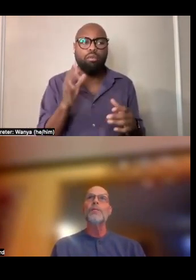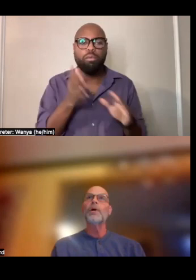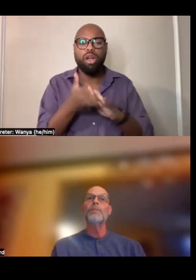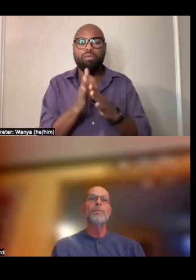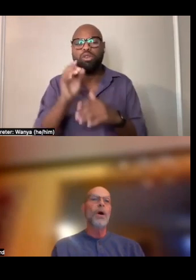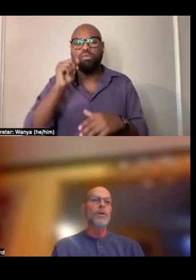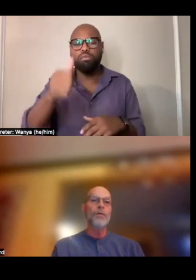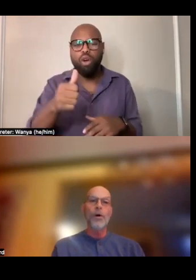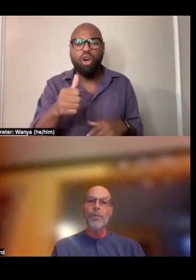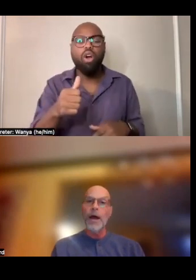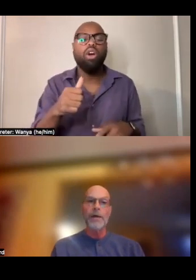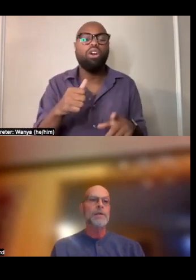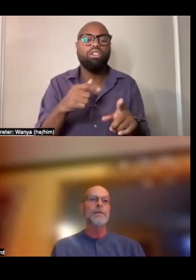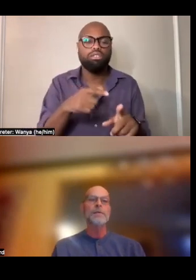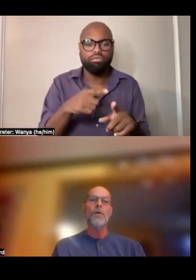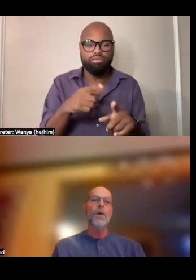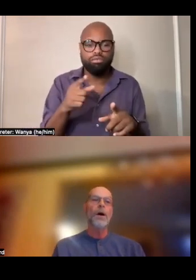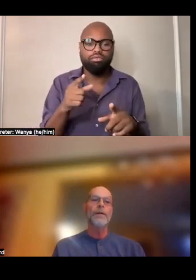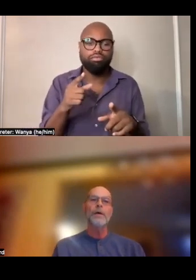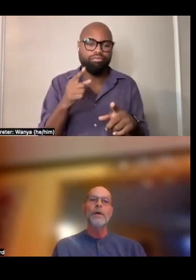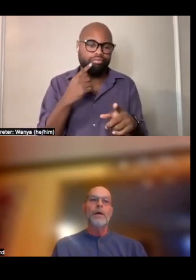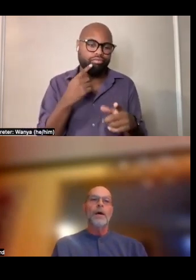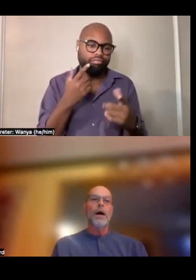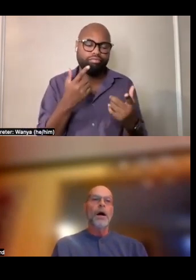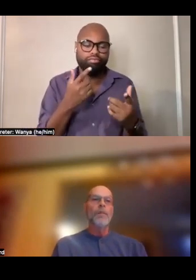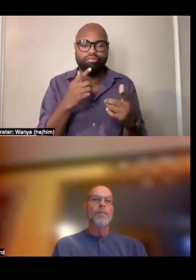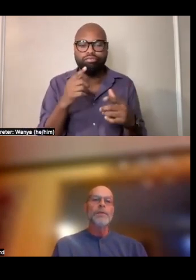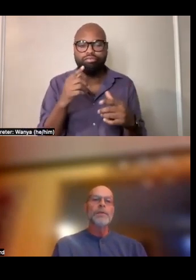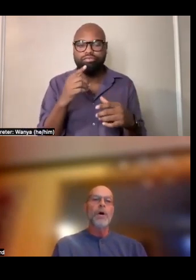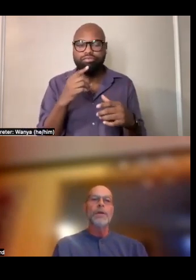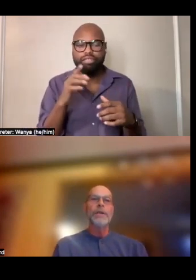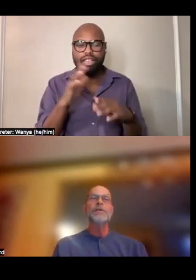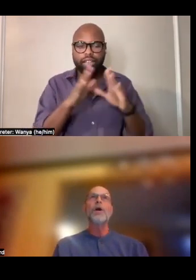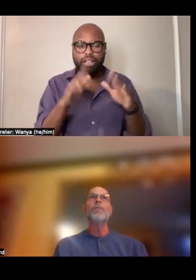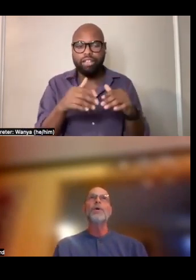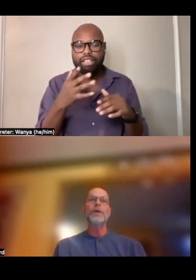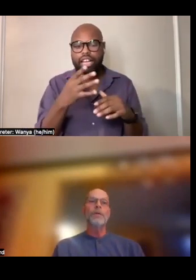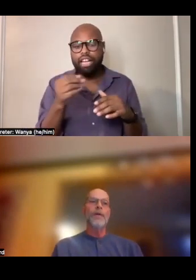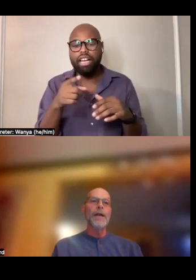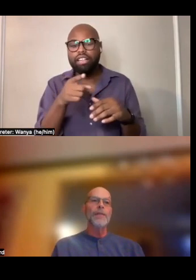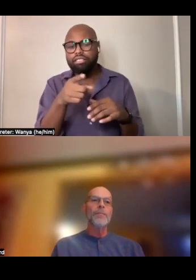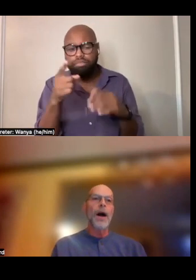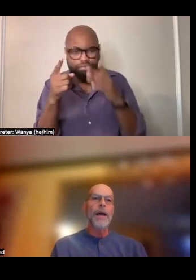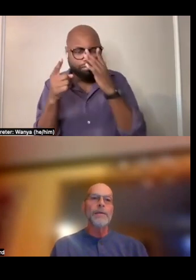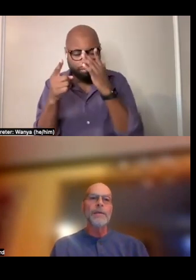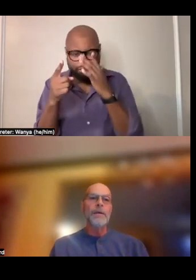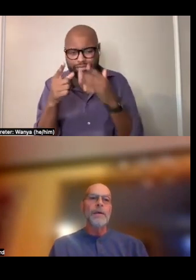will come tomorrow's four plex and so on. So we need to start building with that in mind.